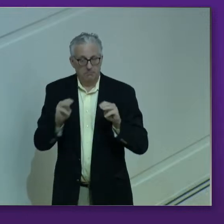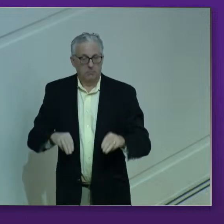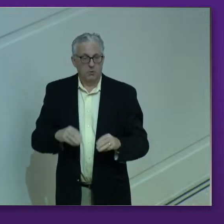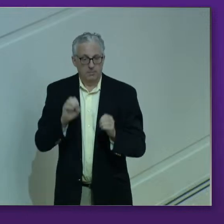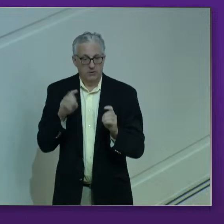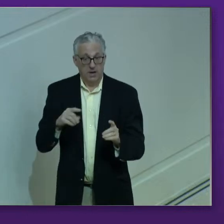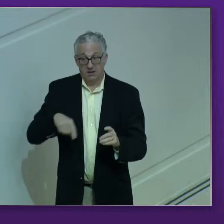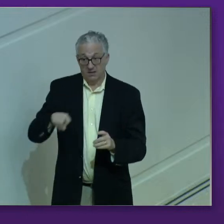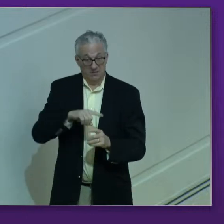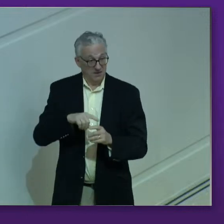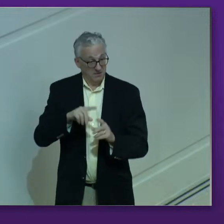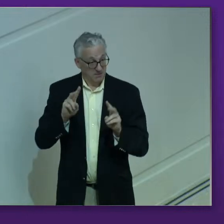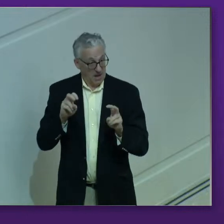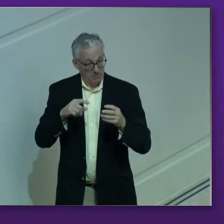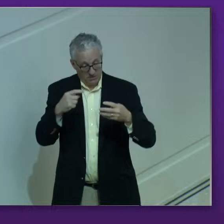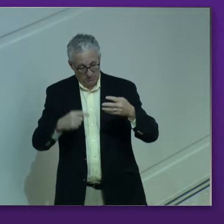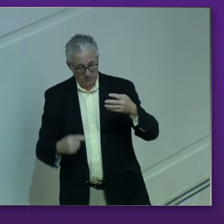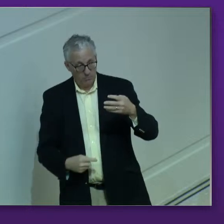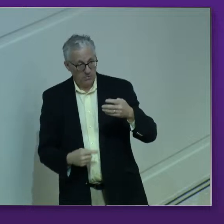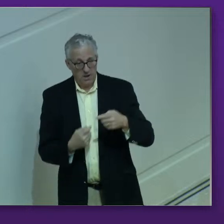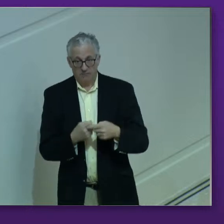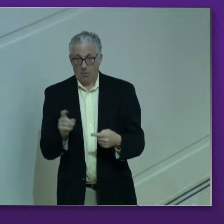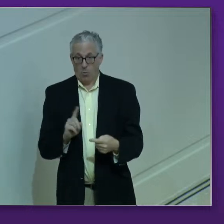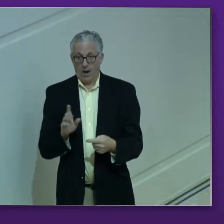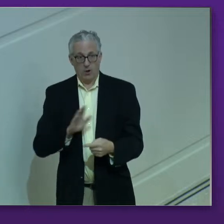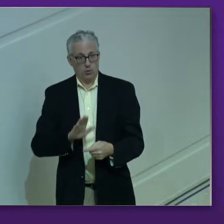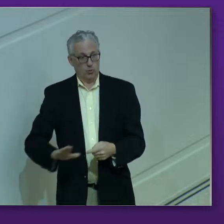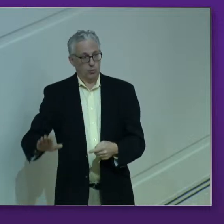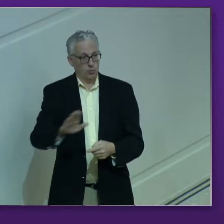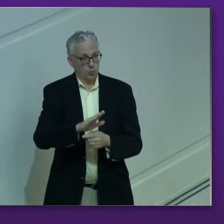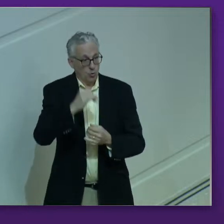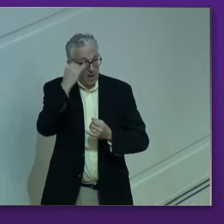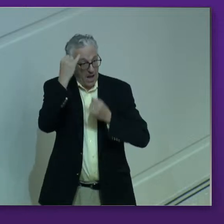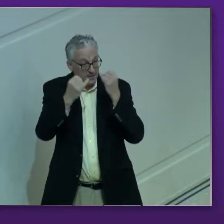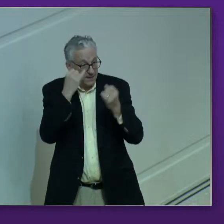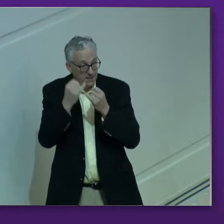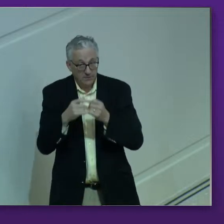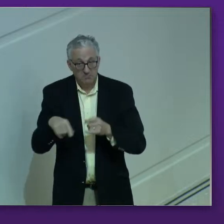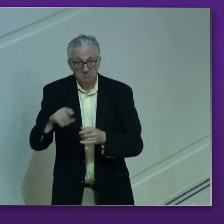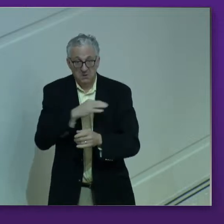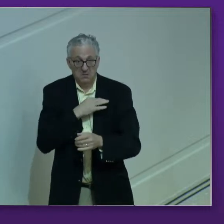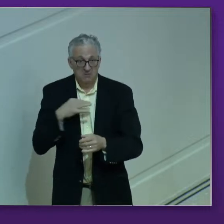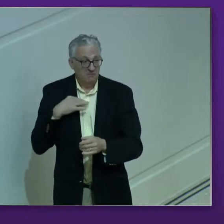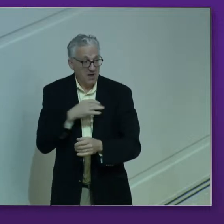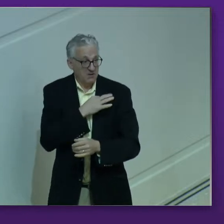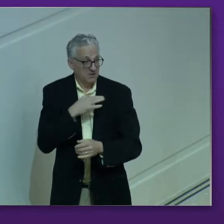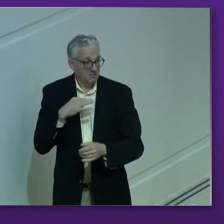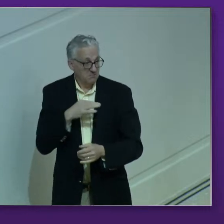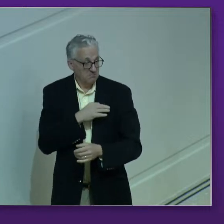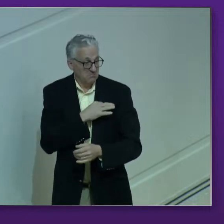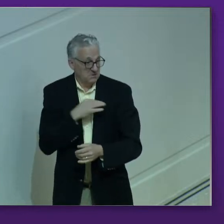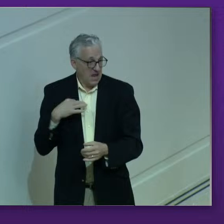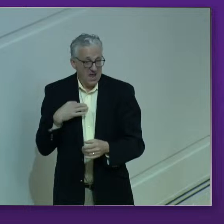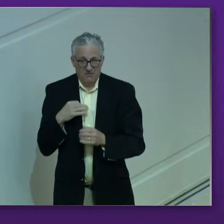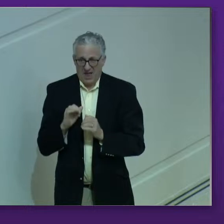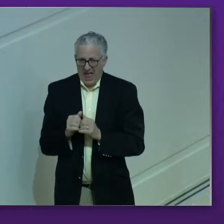MENTORINGADDITIONAL NURSING SUPPORT ENHANCING THE STAR NETWORK AND EXPERIENTIAL